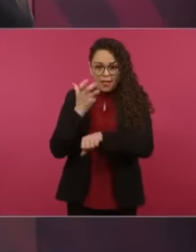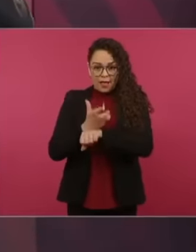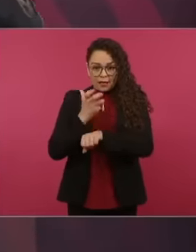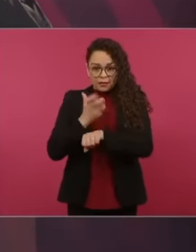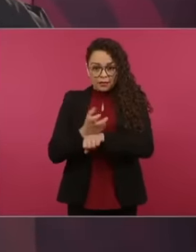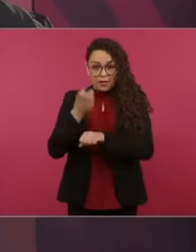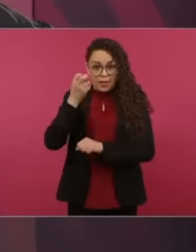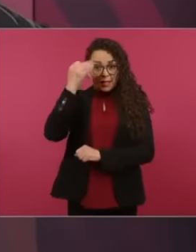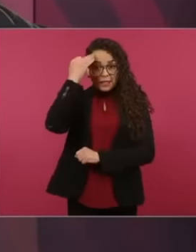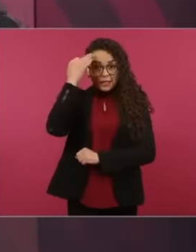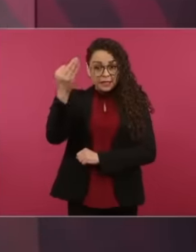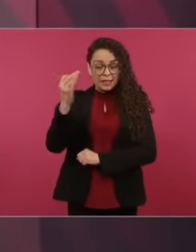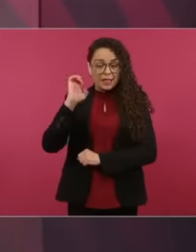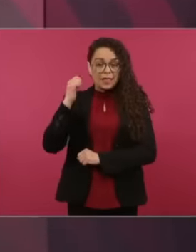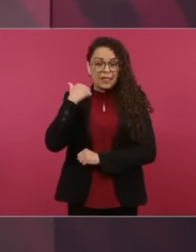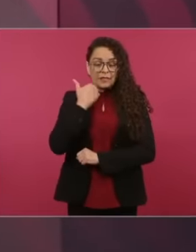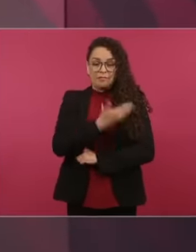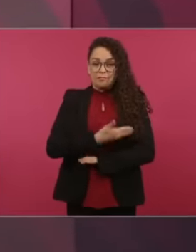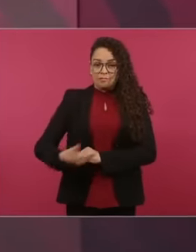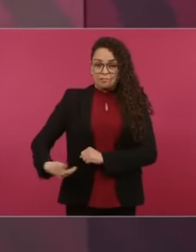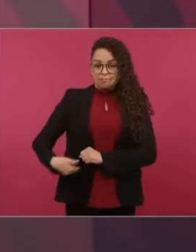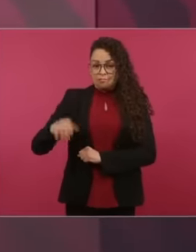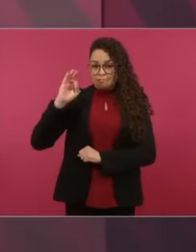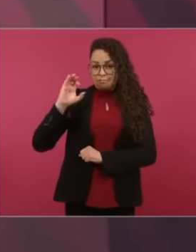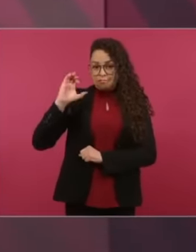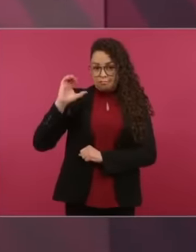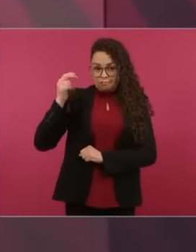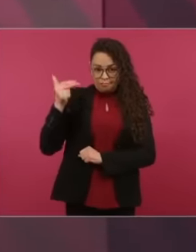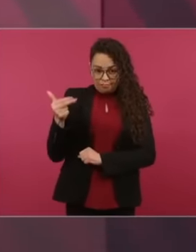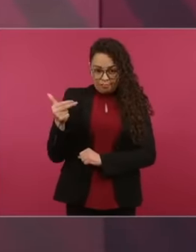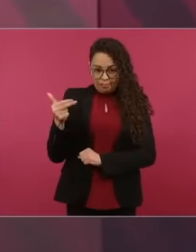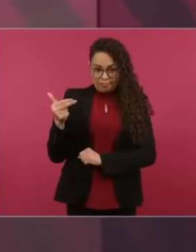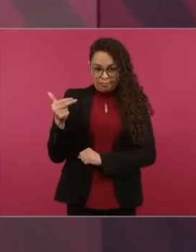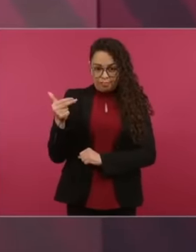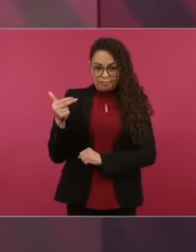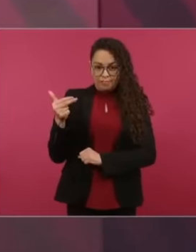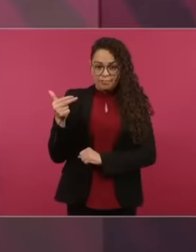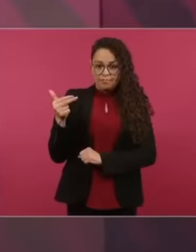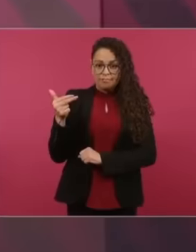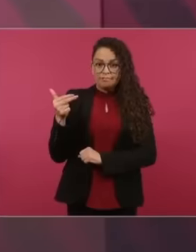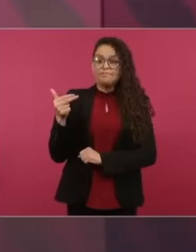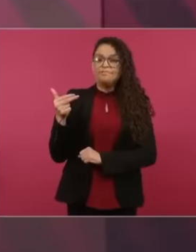orders to the armed forces,